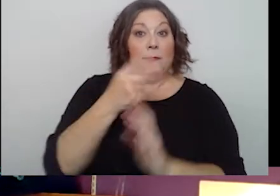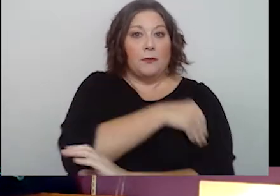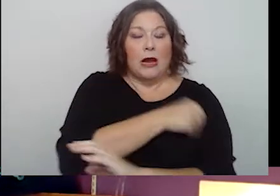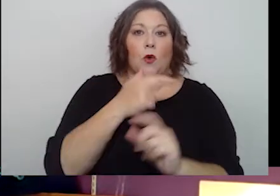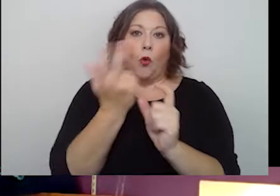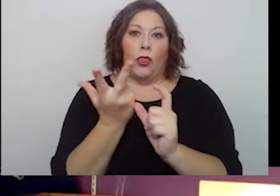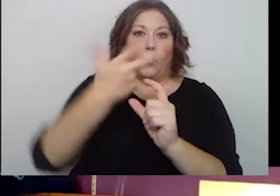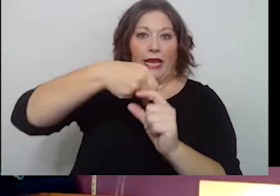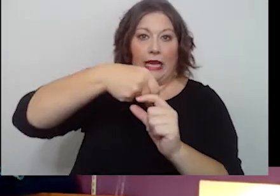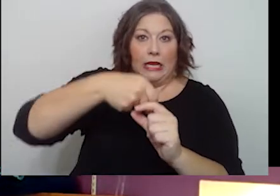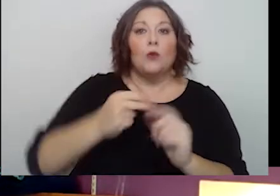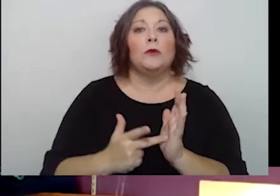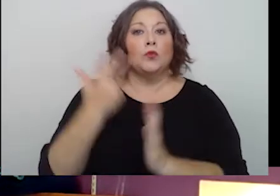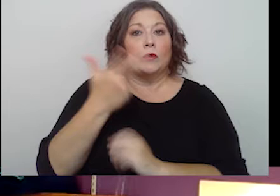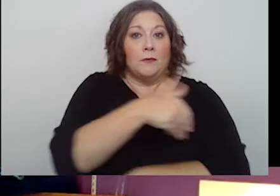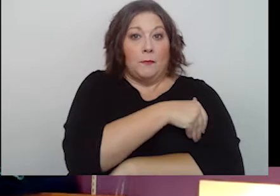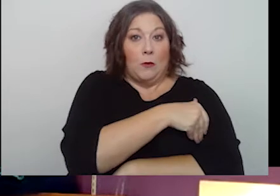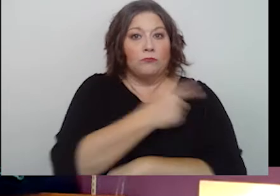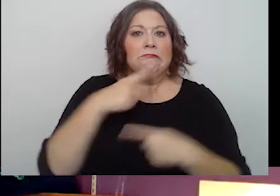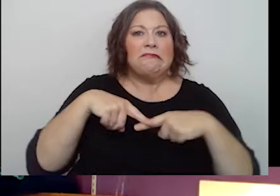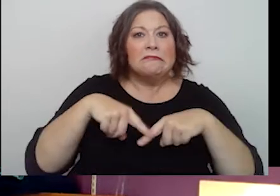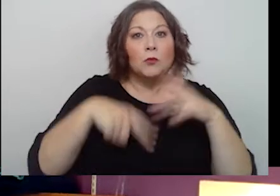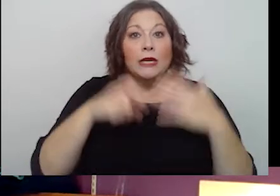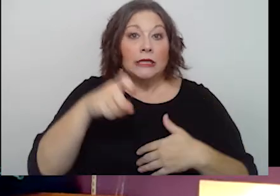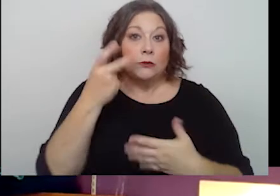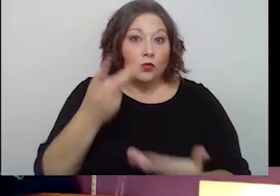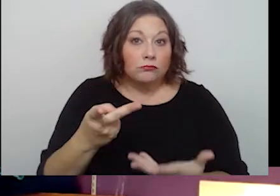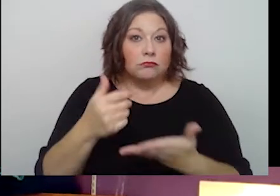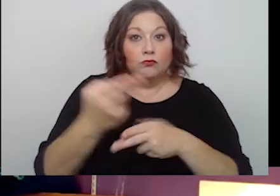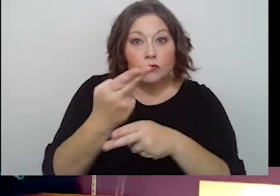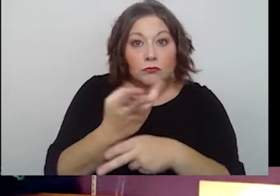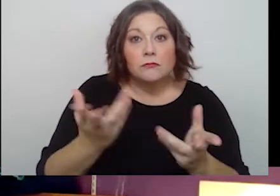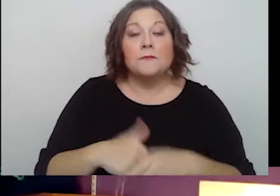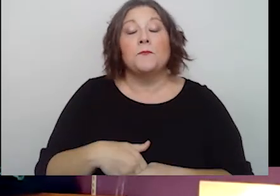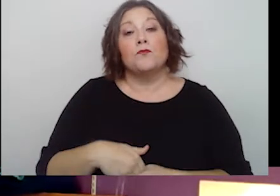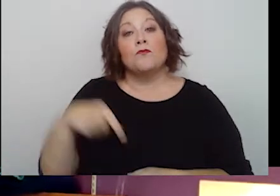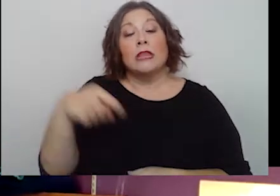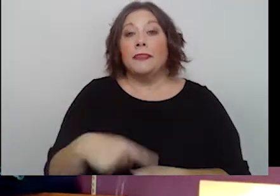or three lenses that triples the power, depending on what I needed to use for. And this is handy for